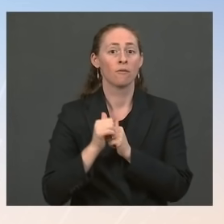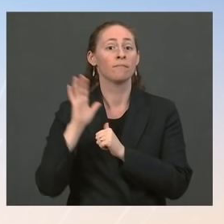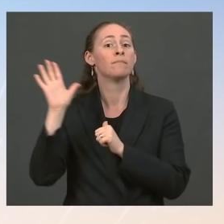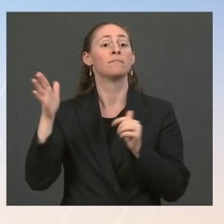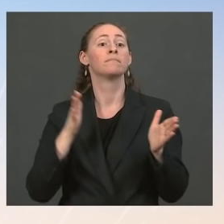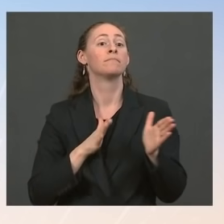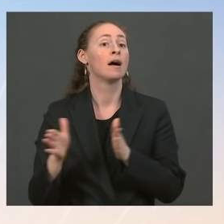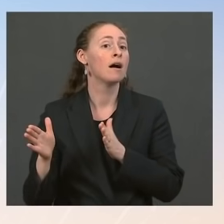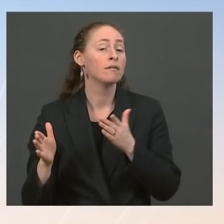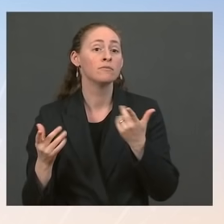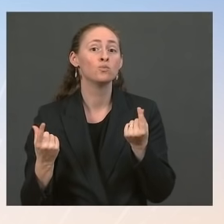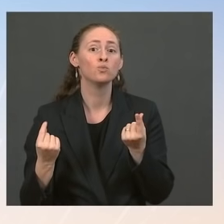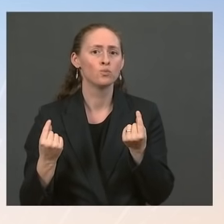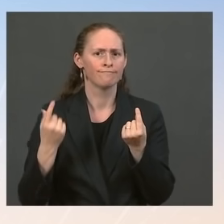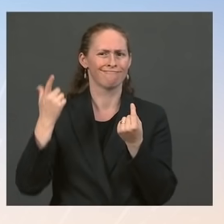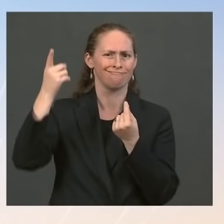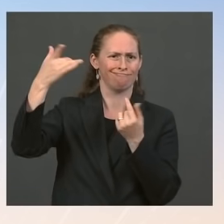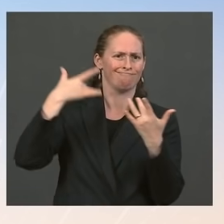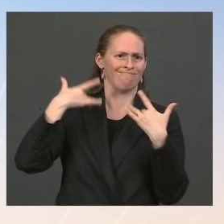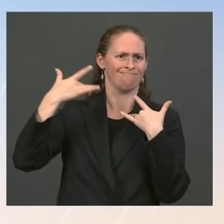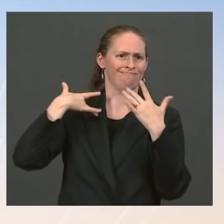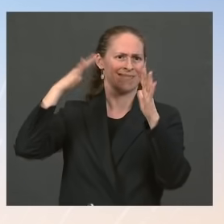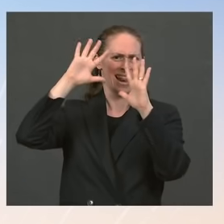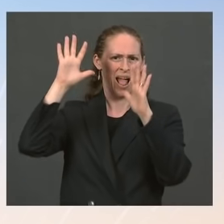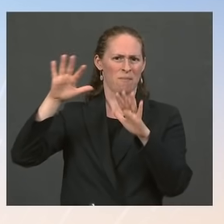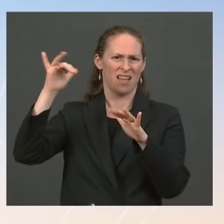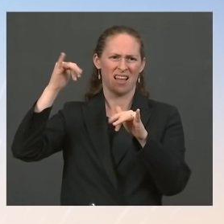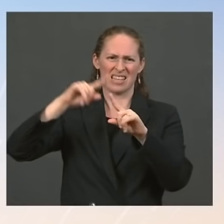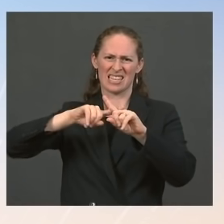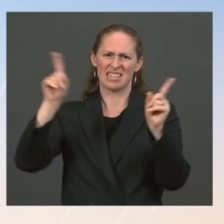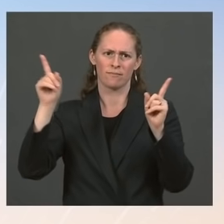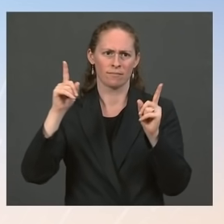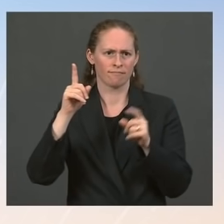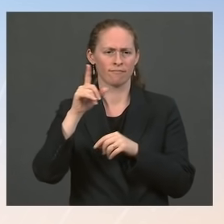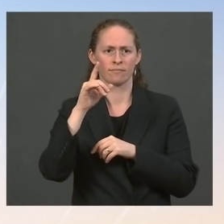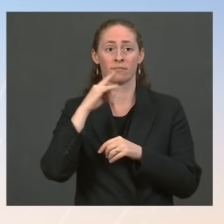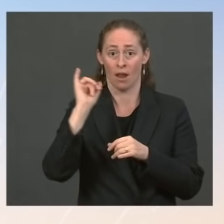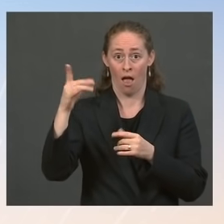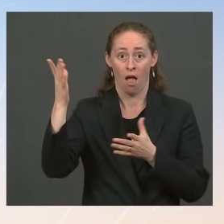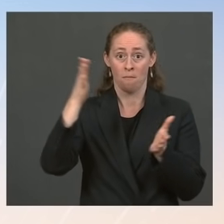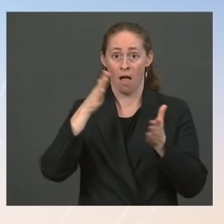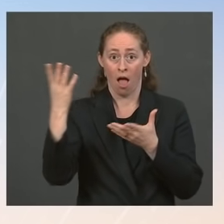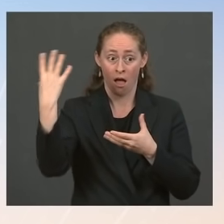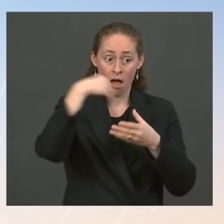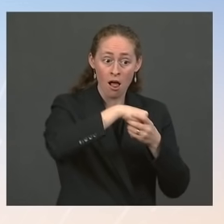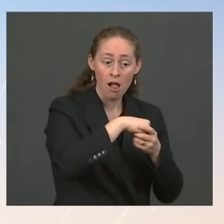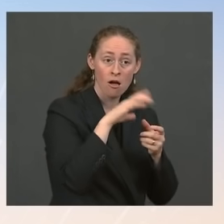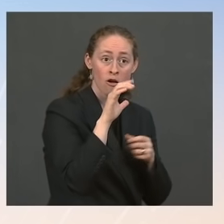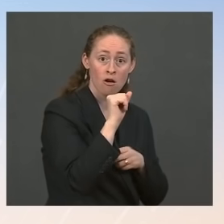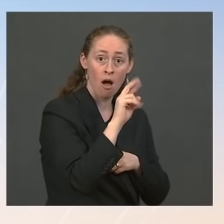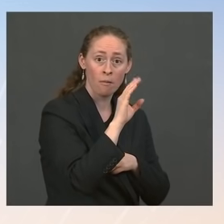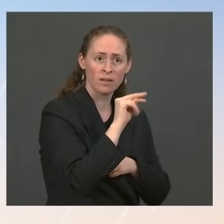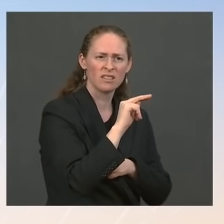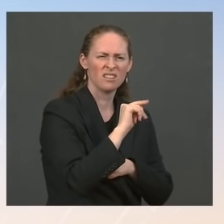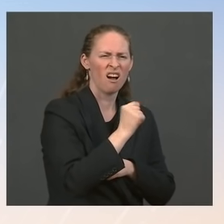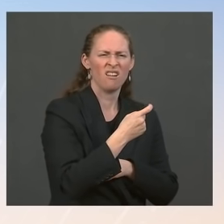that doesn't involve a corporate carbon fee. But as you can see from the corporate polluter fee embraced in the Bipartisan Infrastructure Deal,